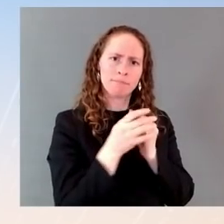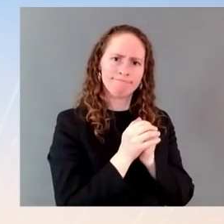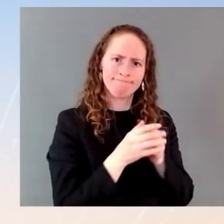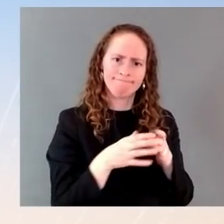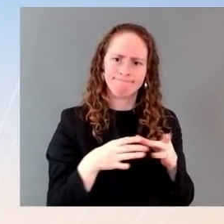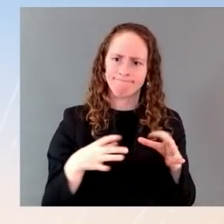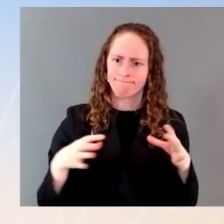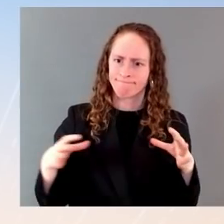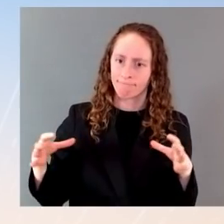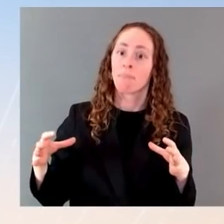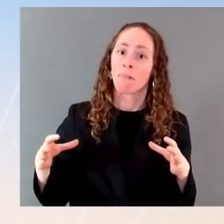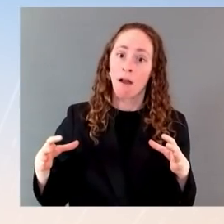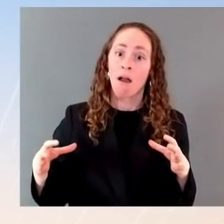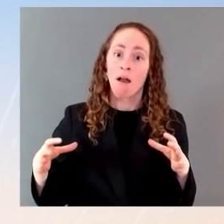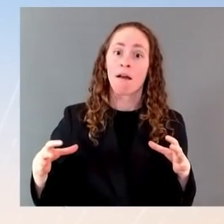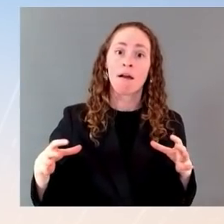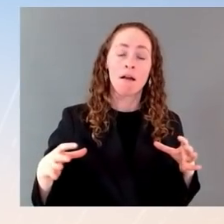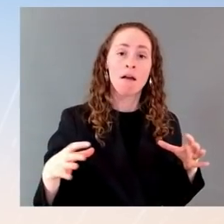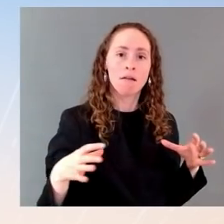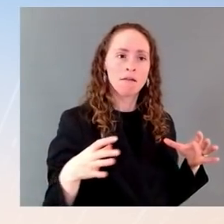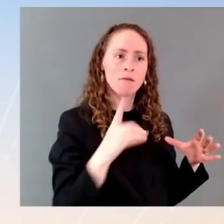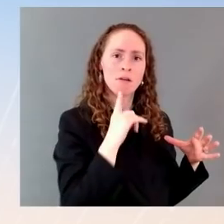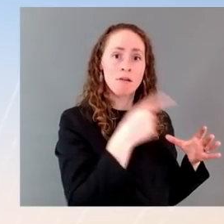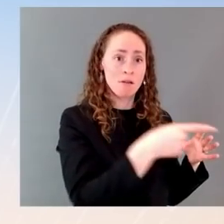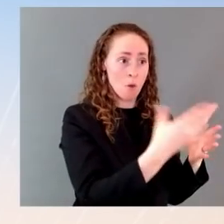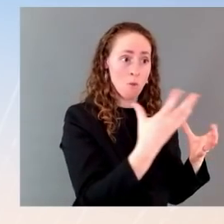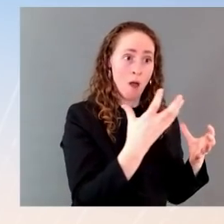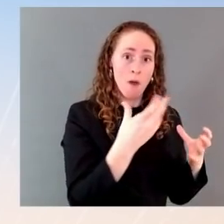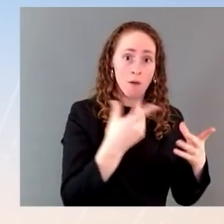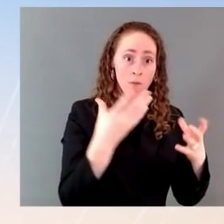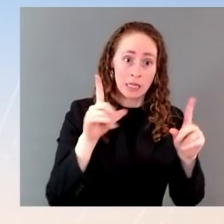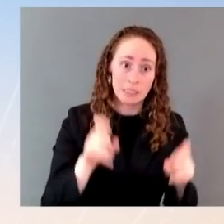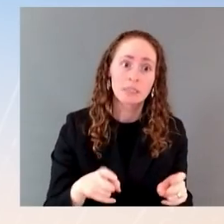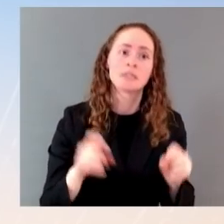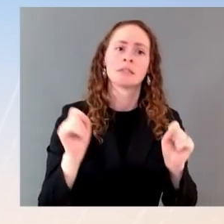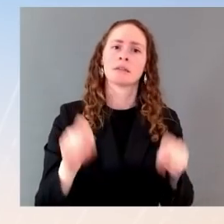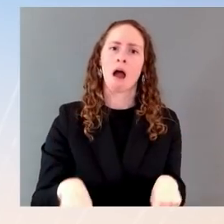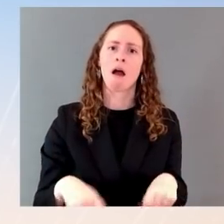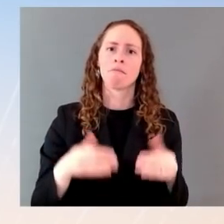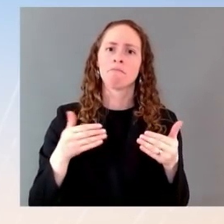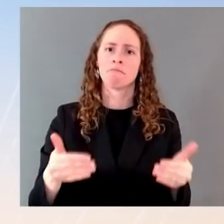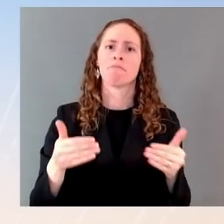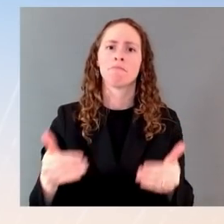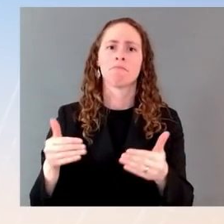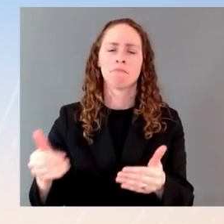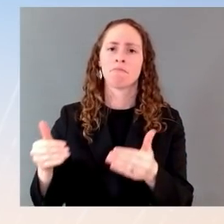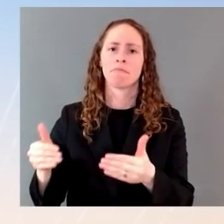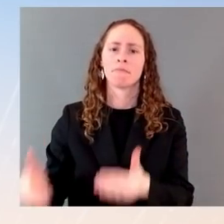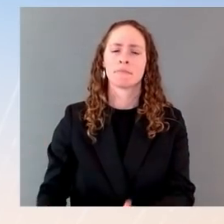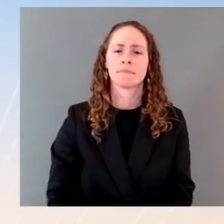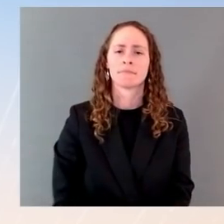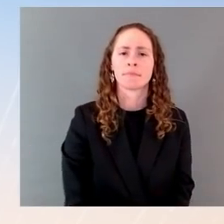and we've seen an increase in demand for that in recent months, and we've quadrupled our capacity in that regards. We'll keep building.